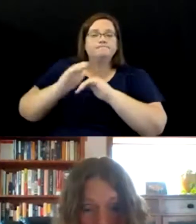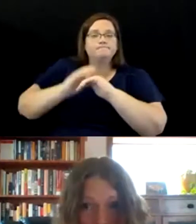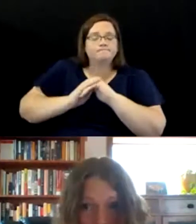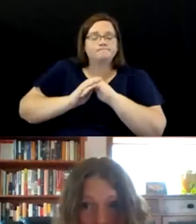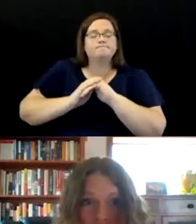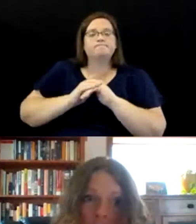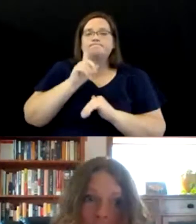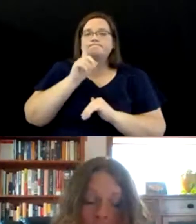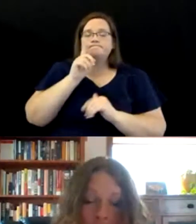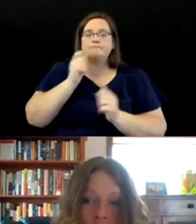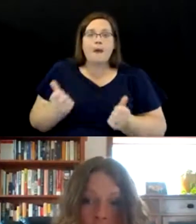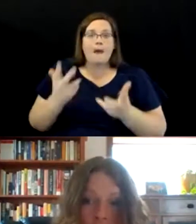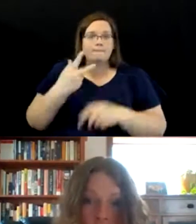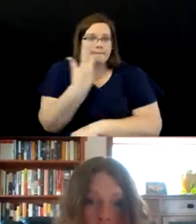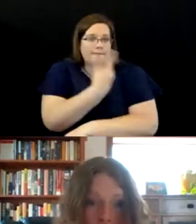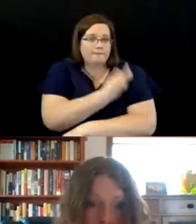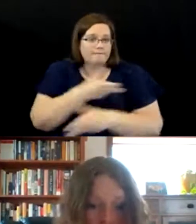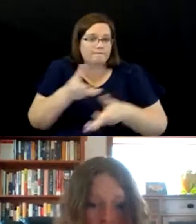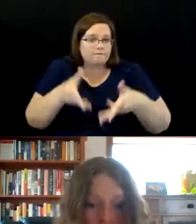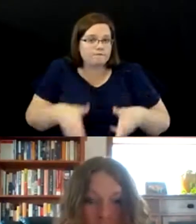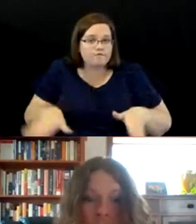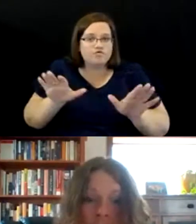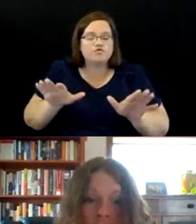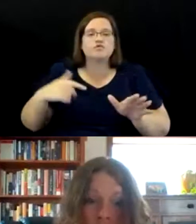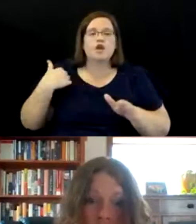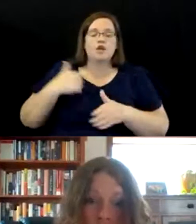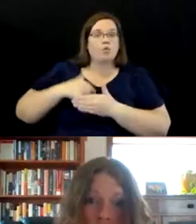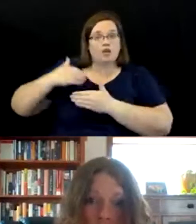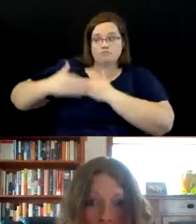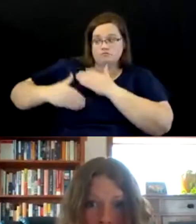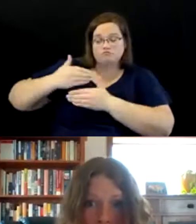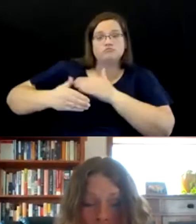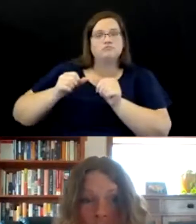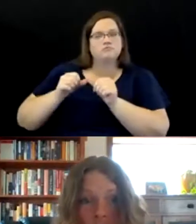and, you know, as we go along, continue to evaluate and look